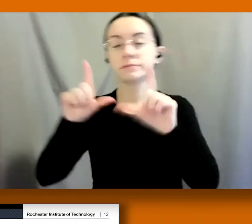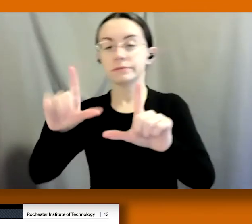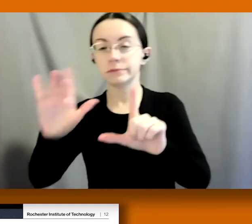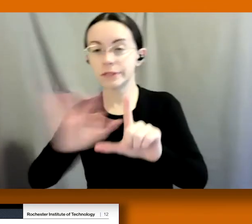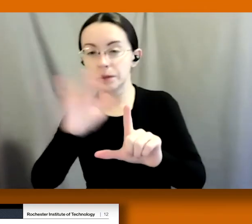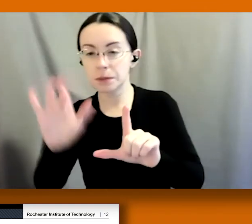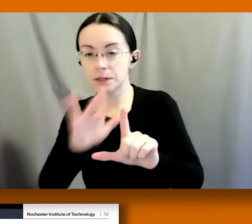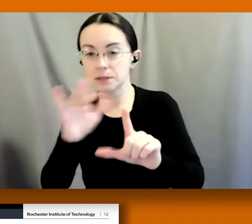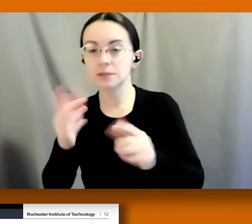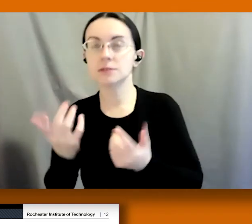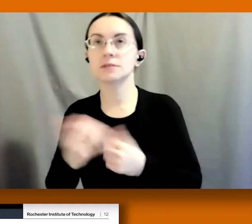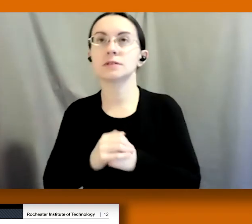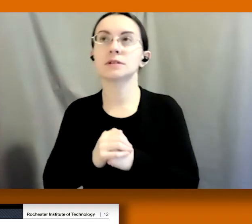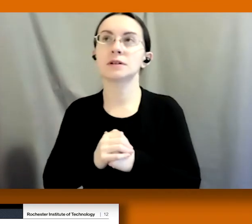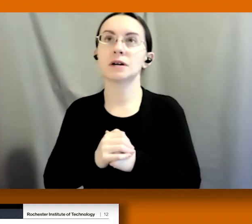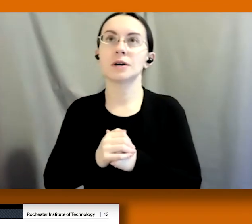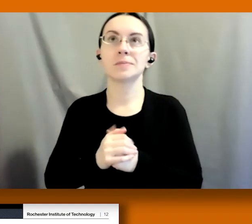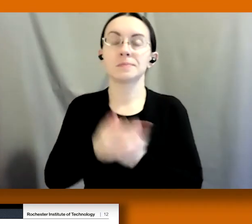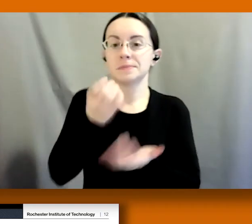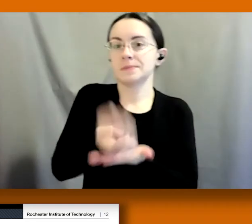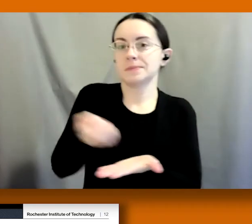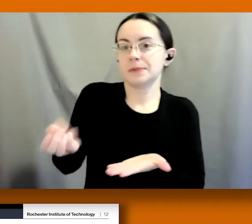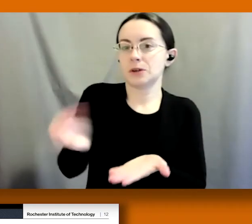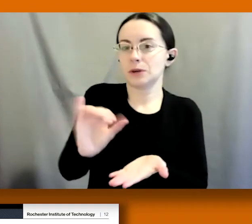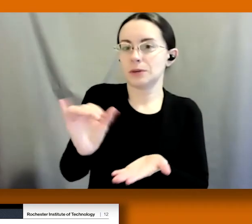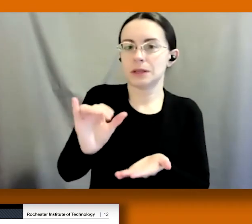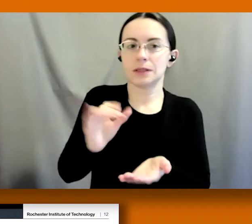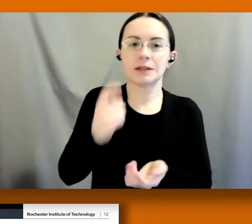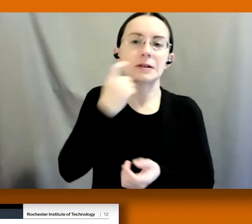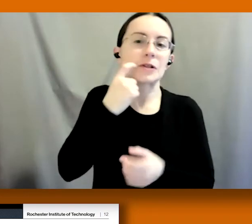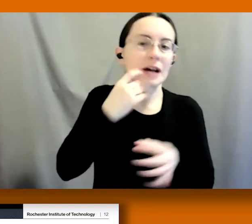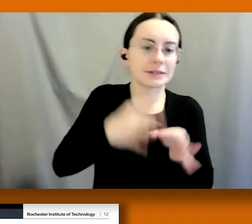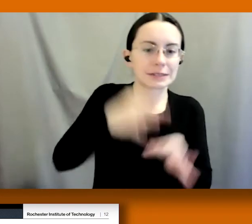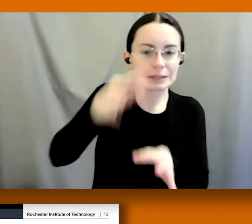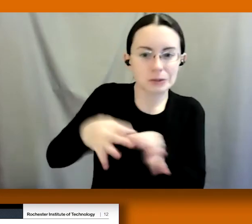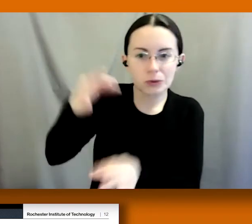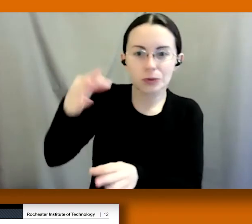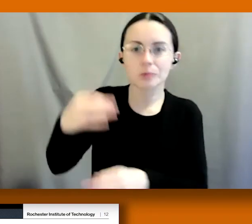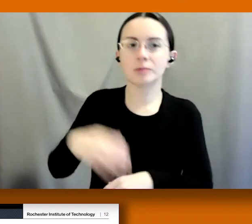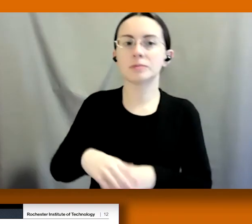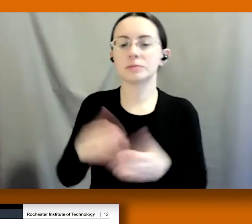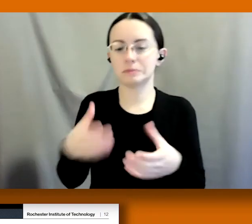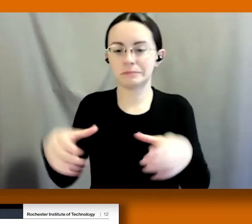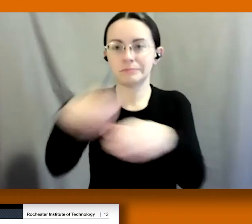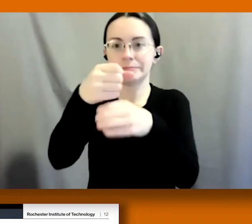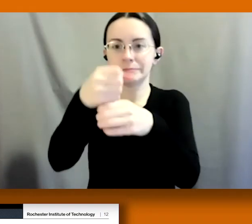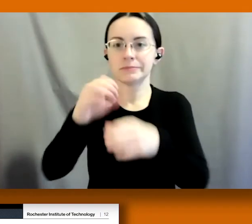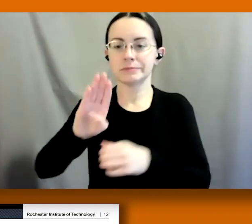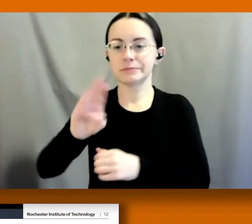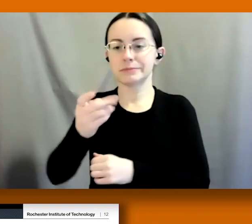um, equipment such as test tubes, beakers, um...